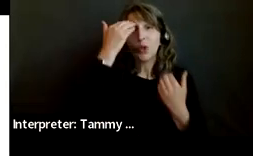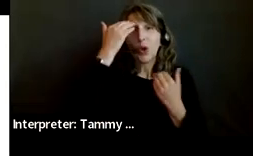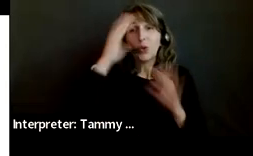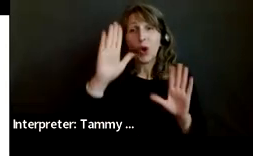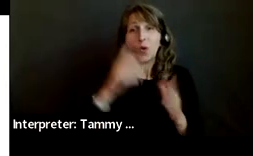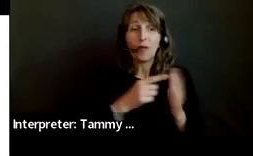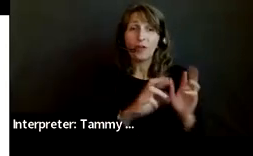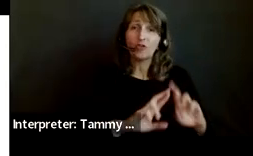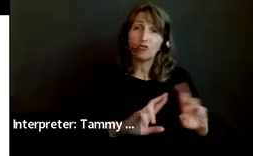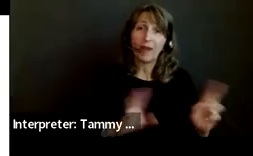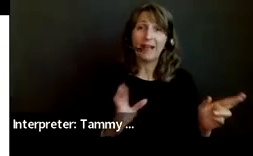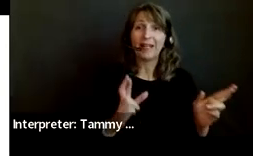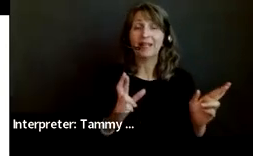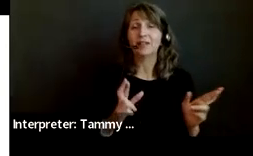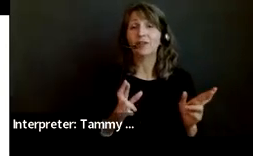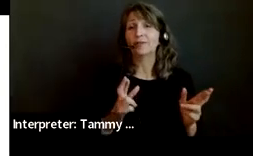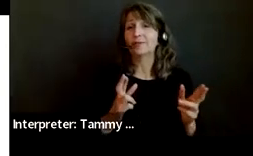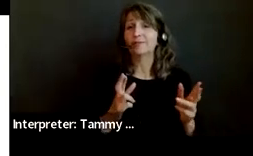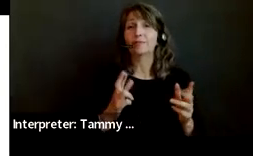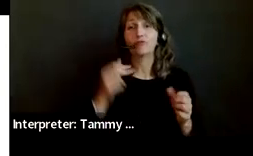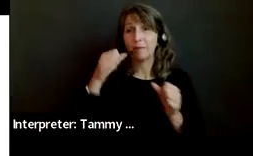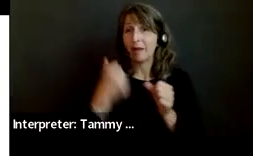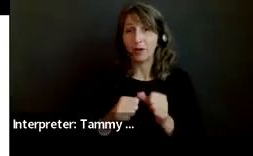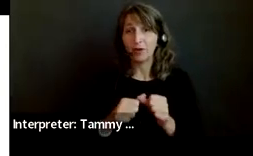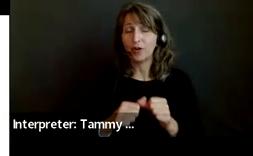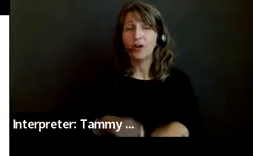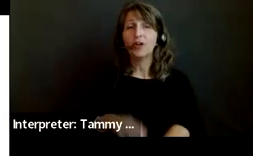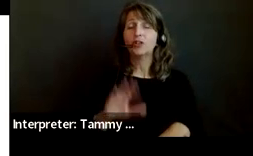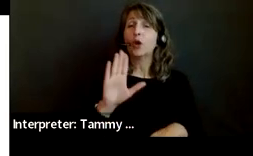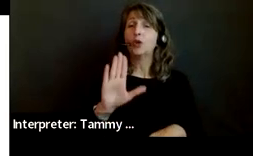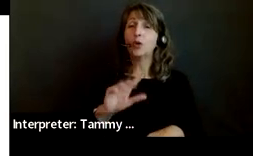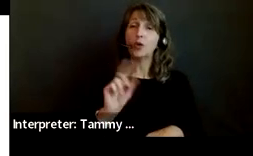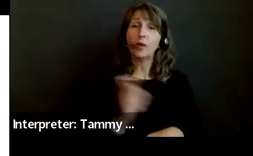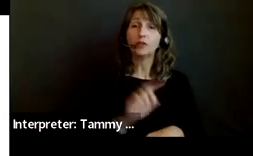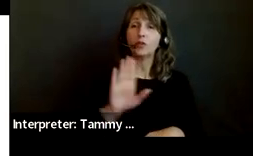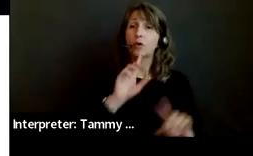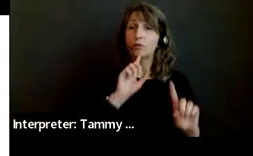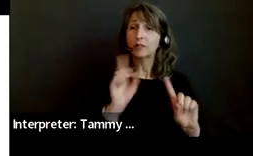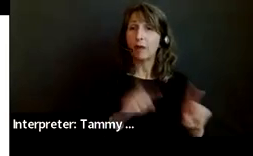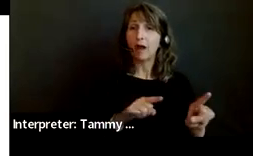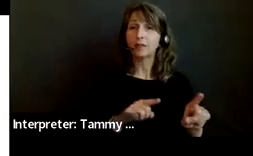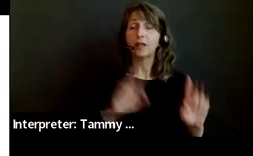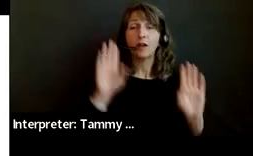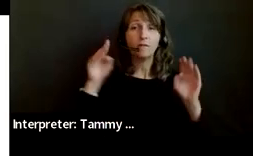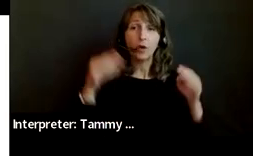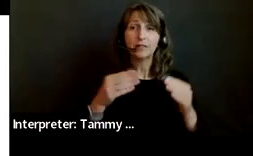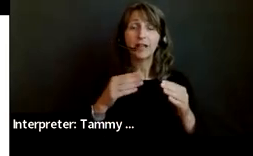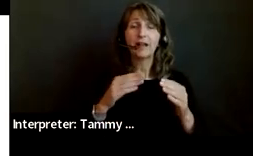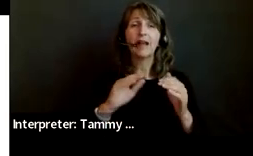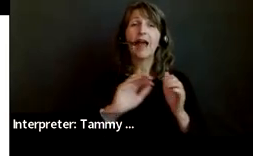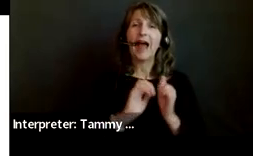So your question, your responses are focusing on how that person you're responding to is feeling today. Because essentially these trauma reactions are happening because of the emotions they are experiencing today.